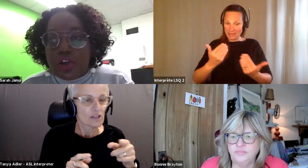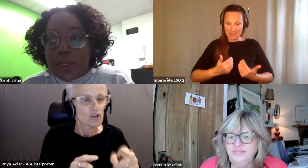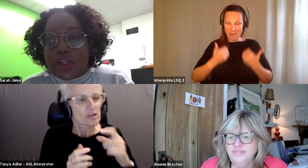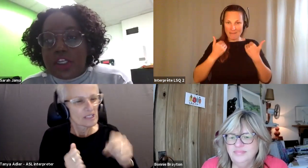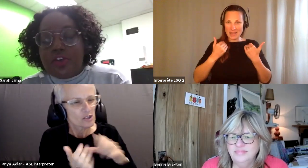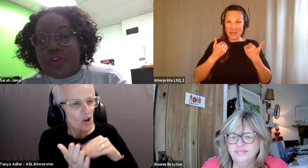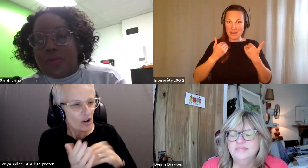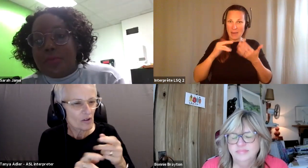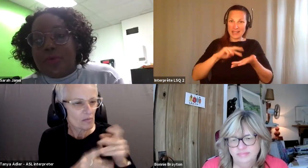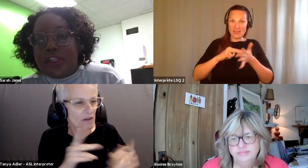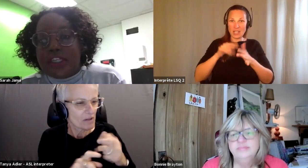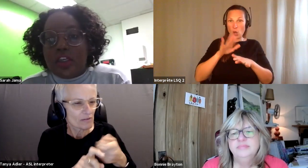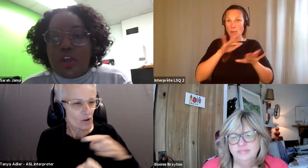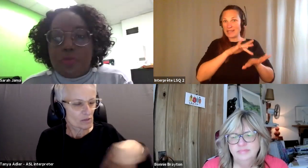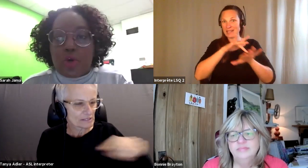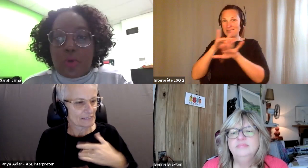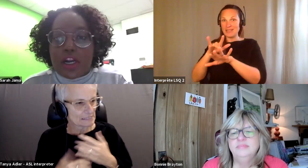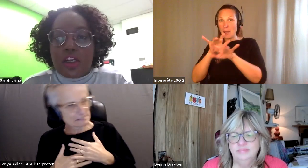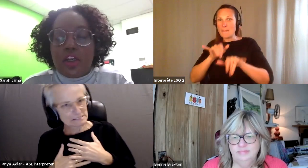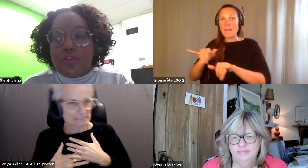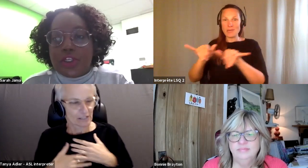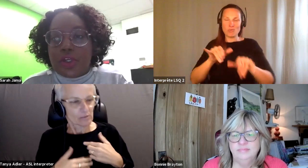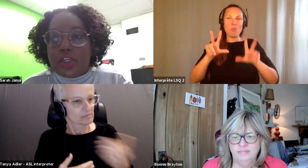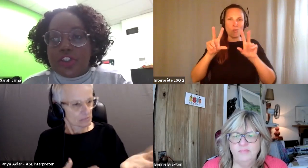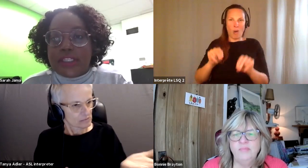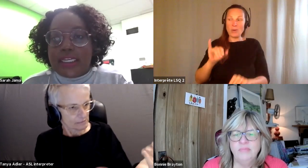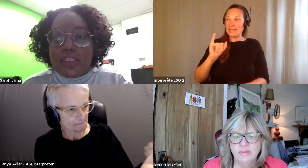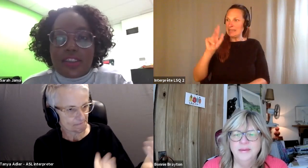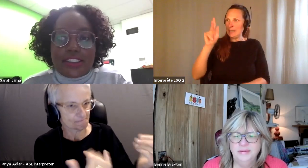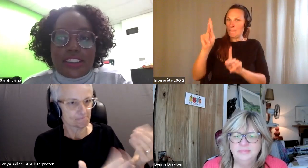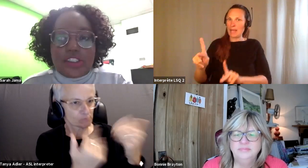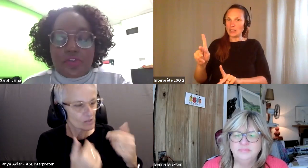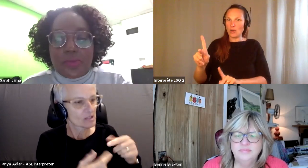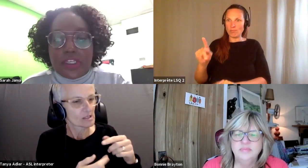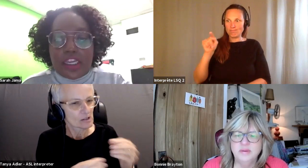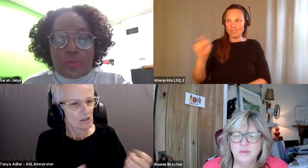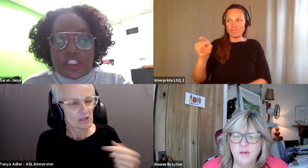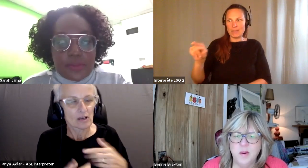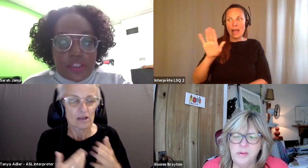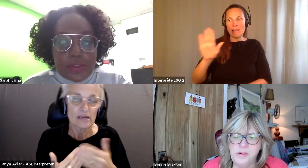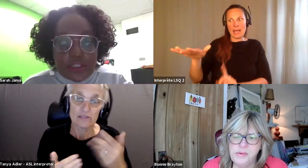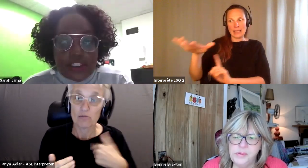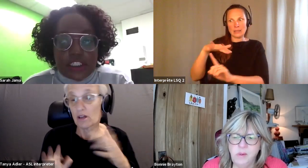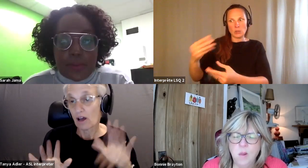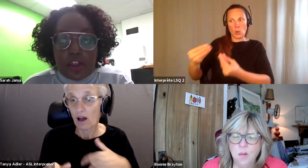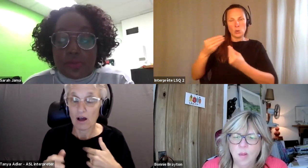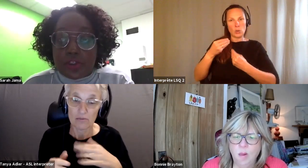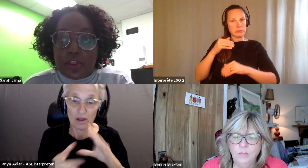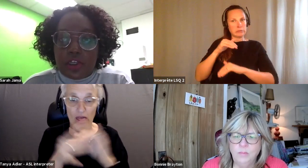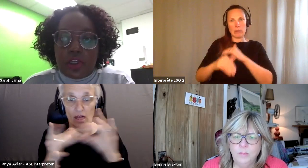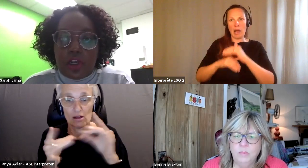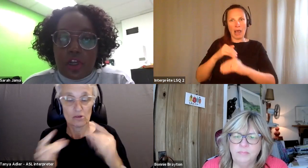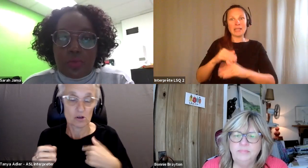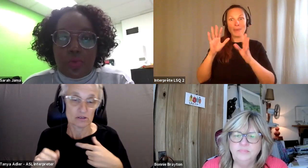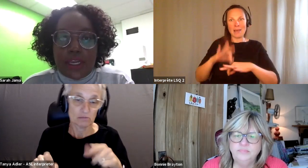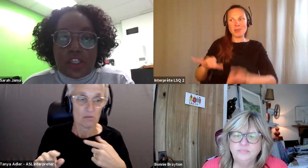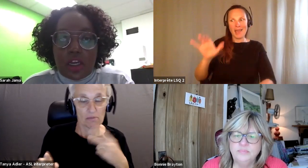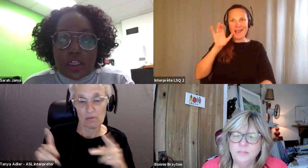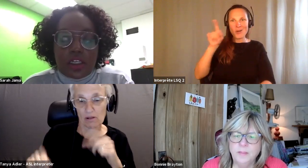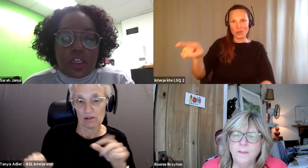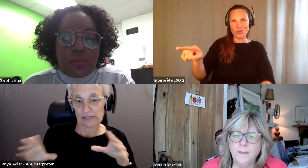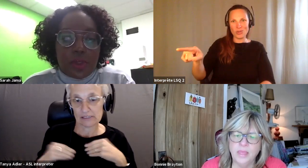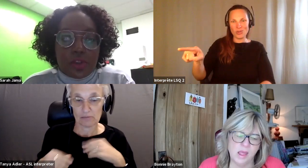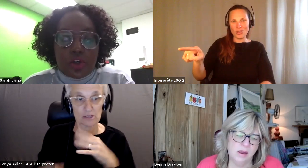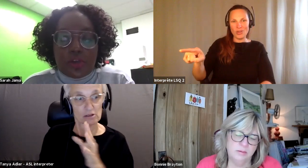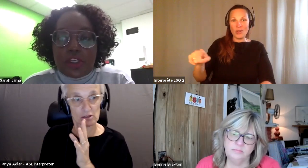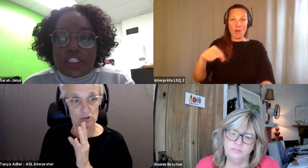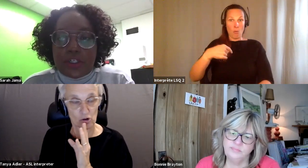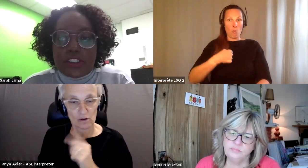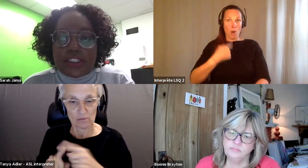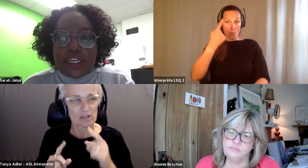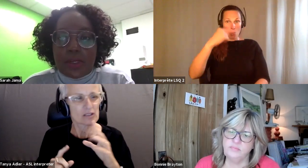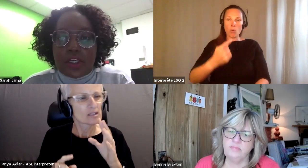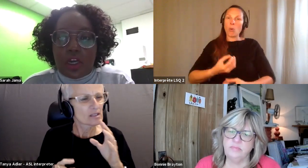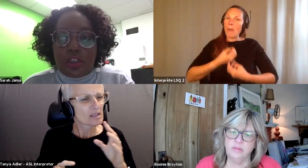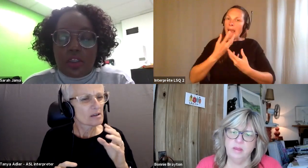Sarah Jama: learn about and hear from the people that take more work for you to understand it's easy for me to get up and speak because i'm seeing this palatable when I talk, but learn about the experiences that I might not.